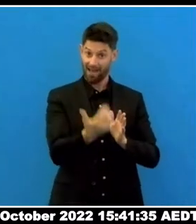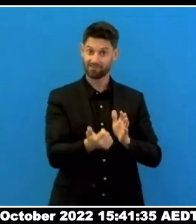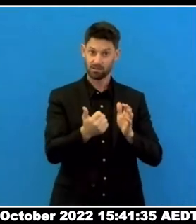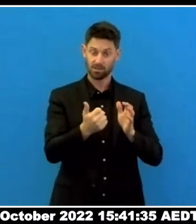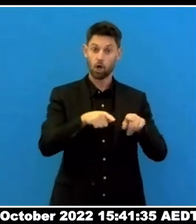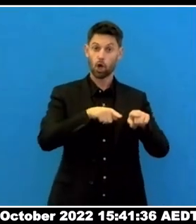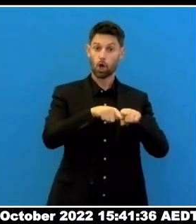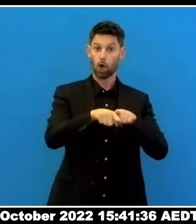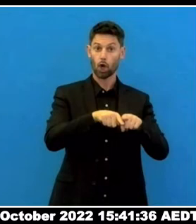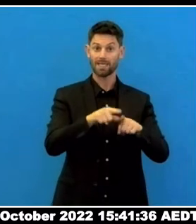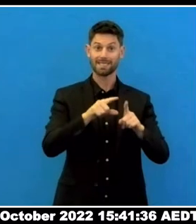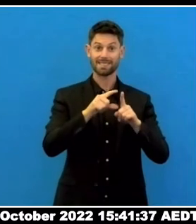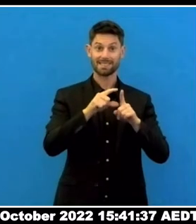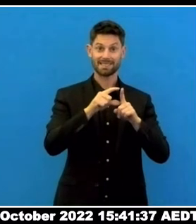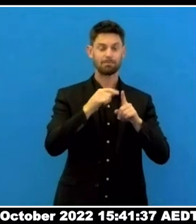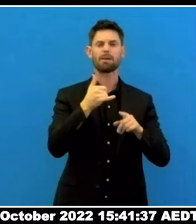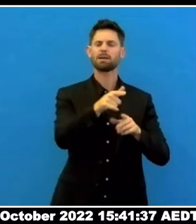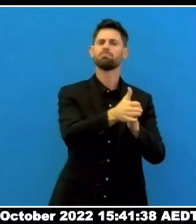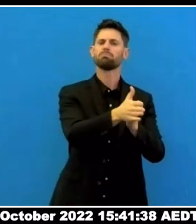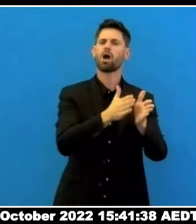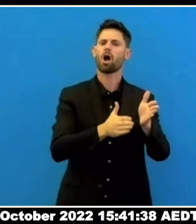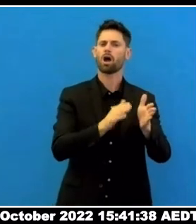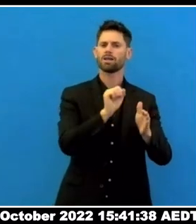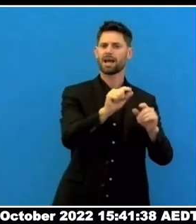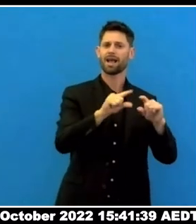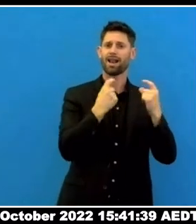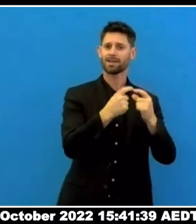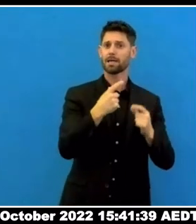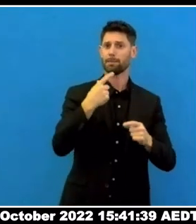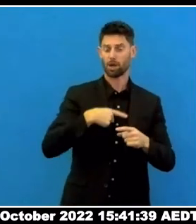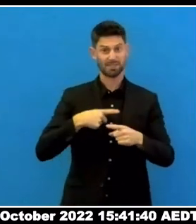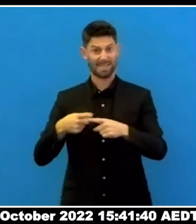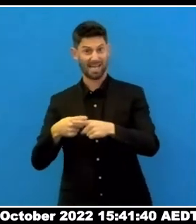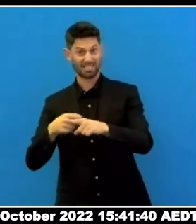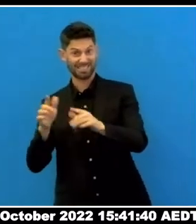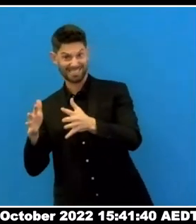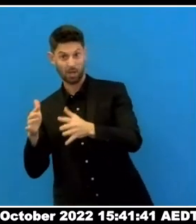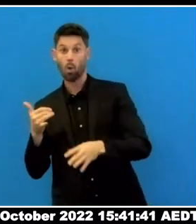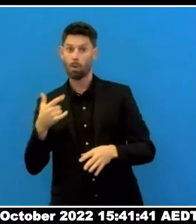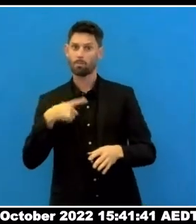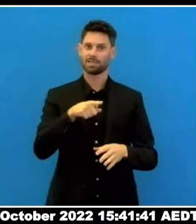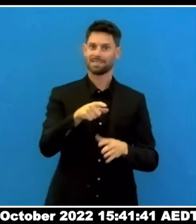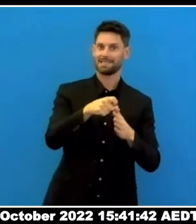being able to speak in English, or is the learning difficulty maybe a disability? Yes.